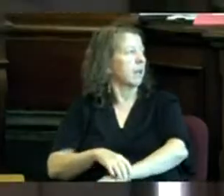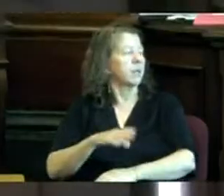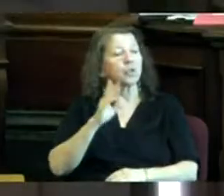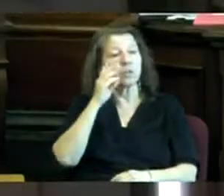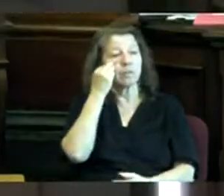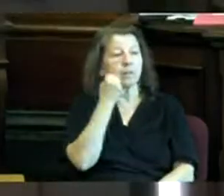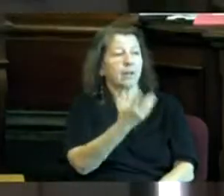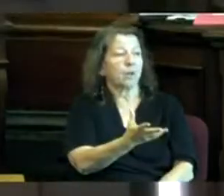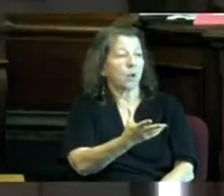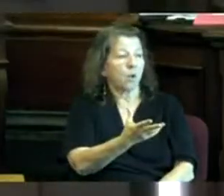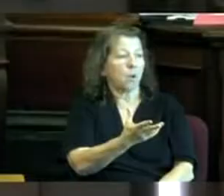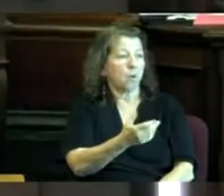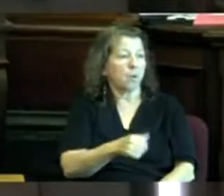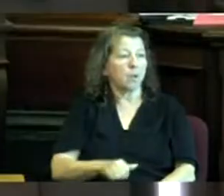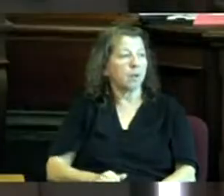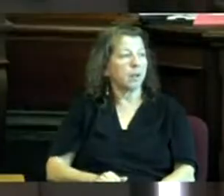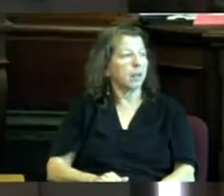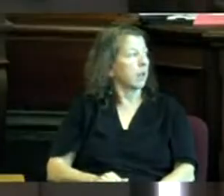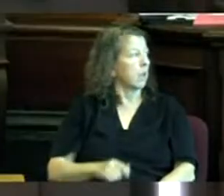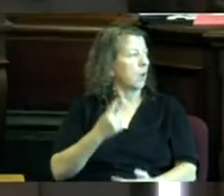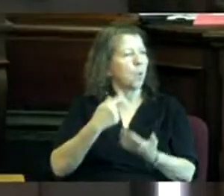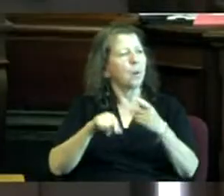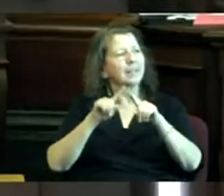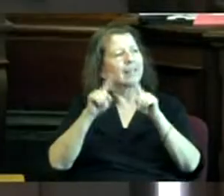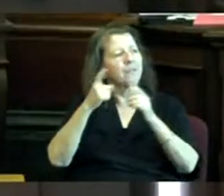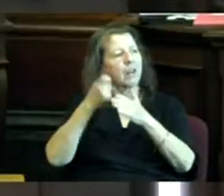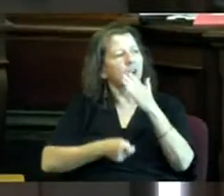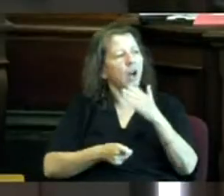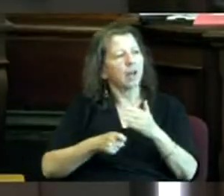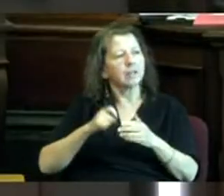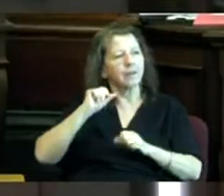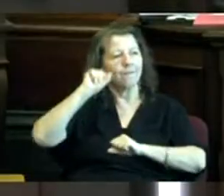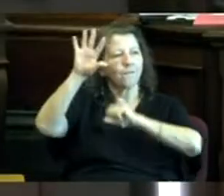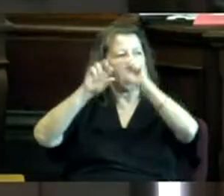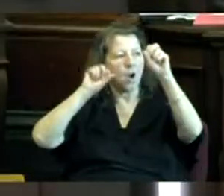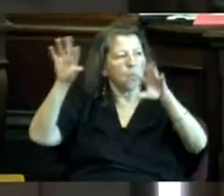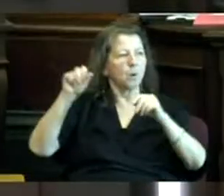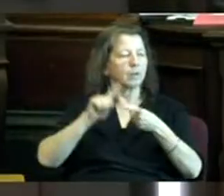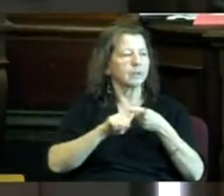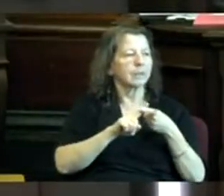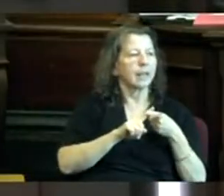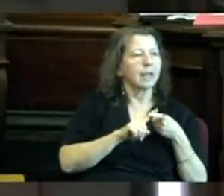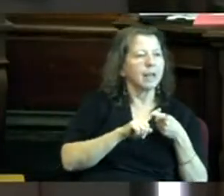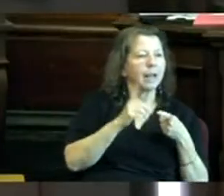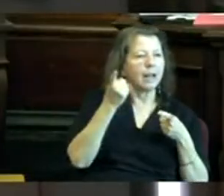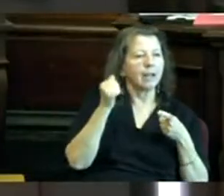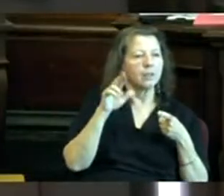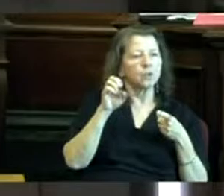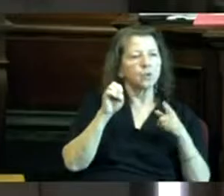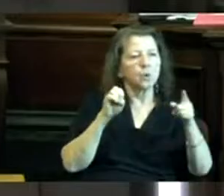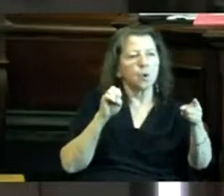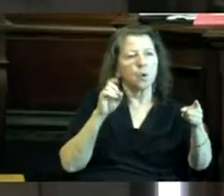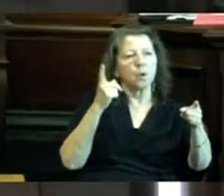future, so I will be voting no on this since we're talking about, just for the record, maybe Kara, this is for you.